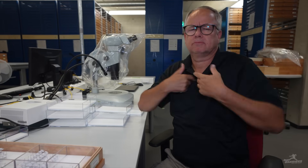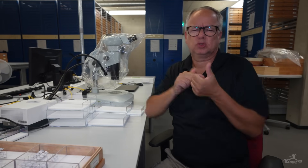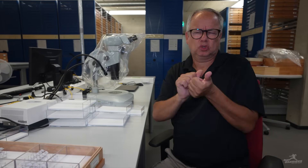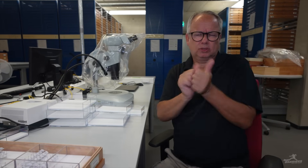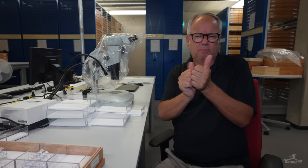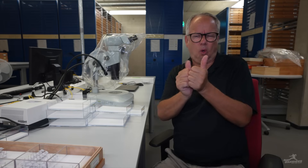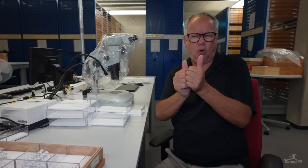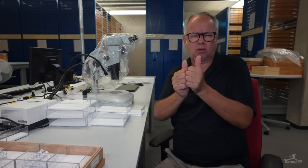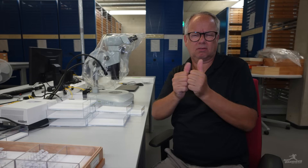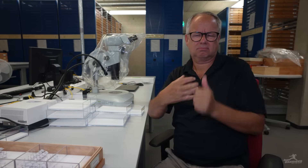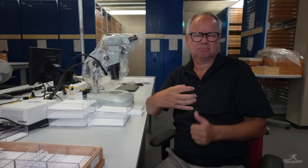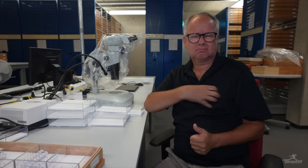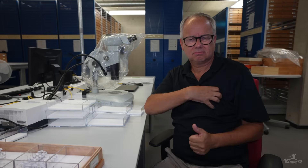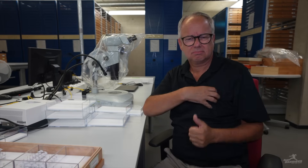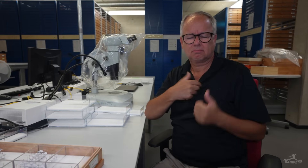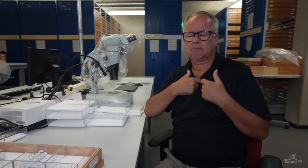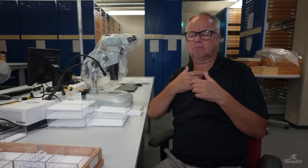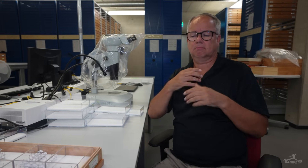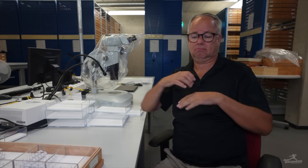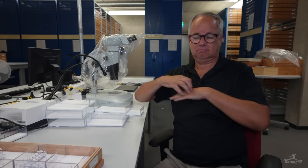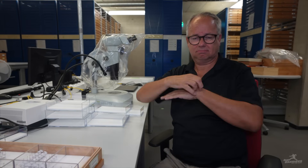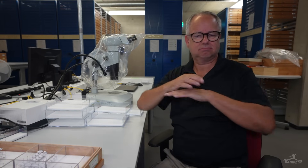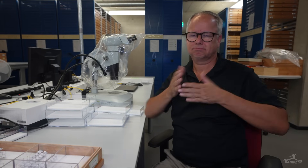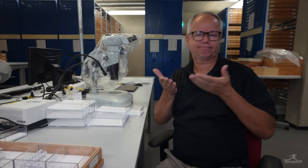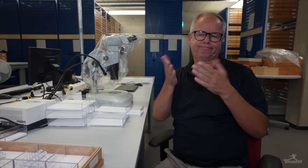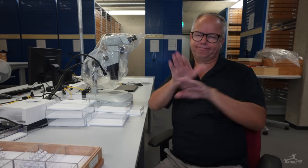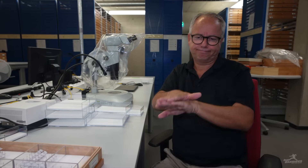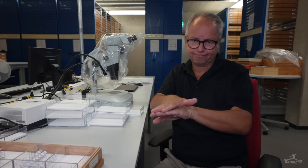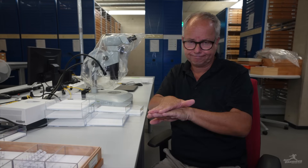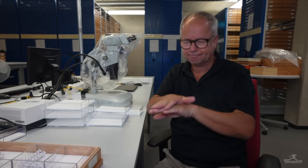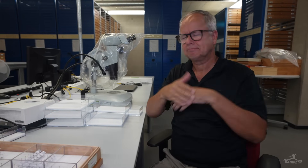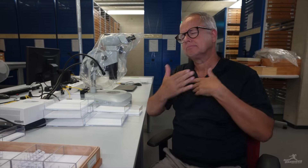When I got involved in sports I put my other interests on hold.